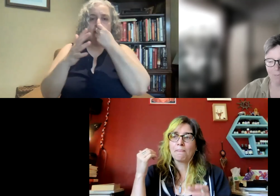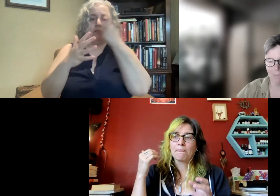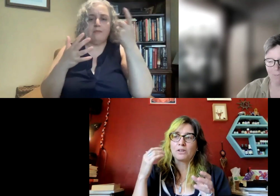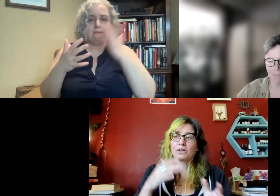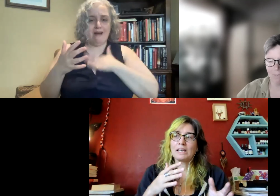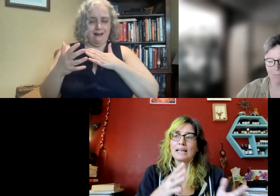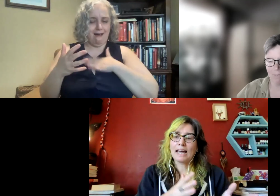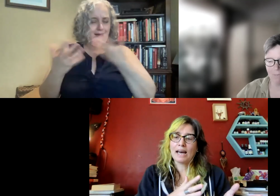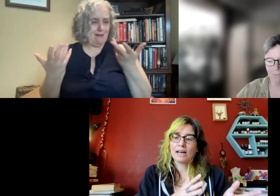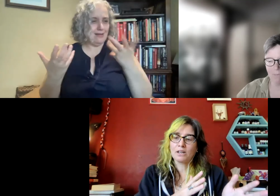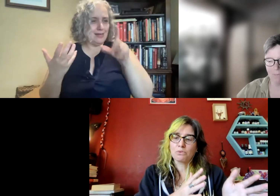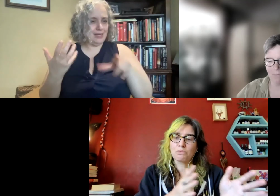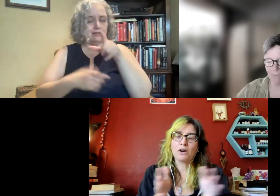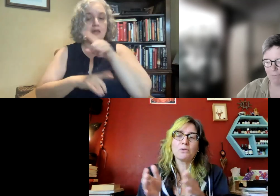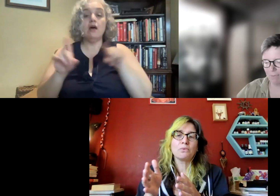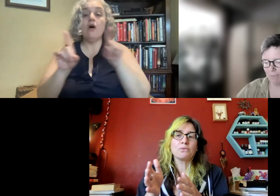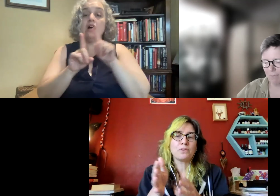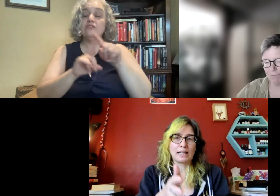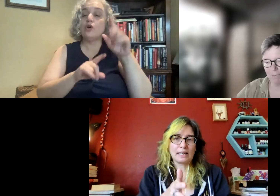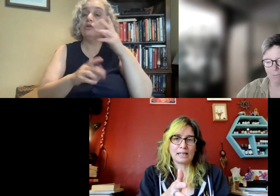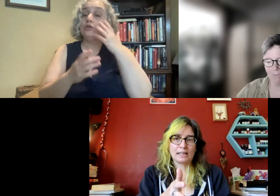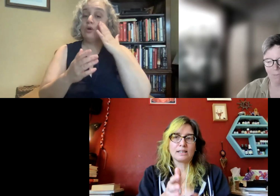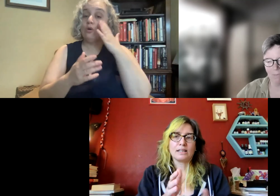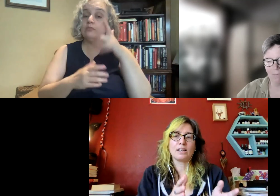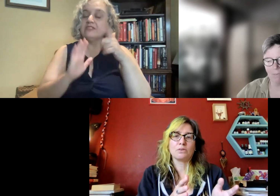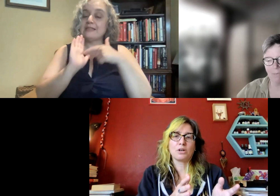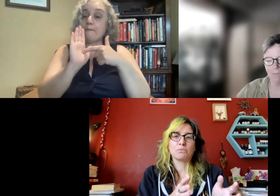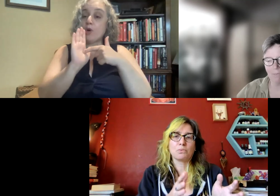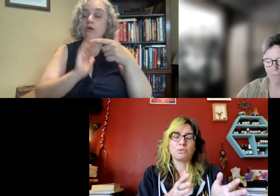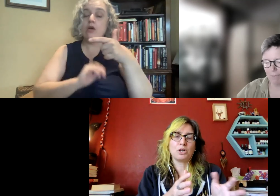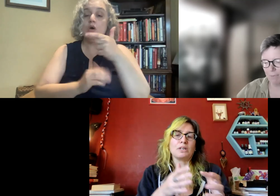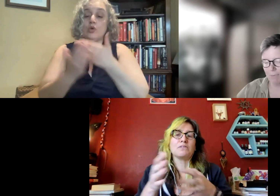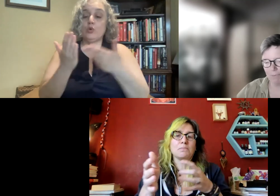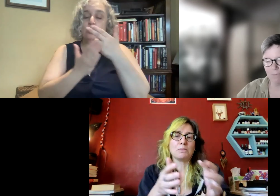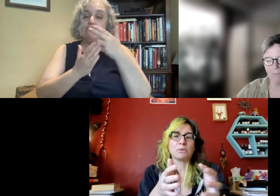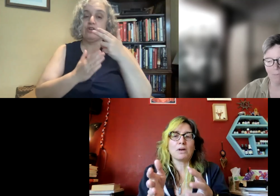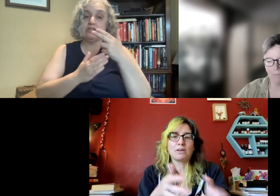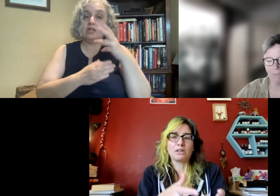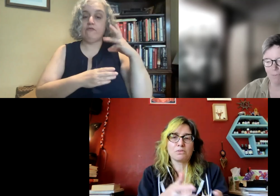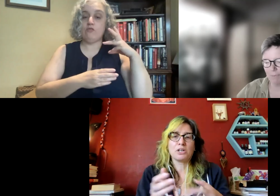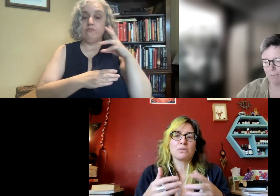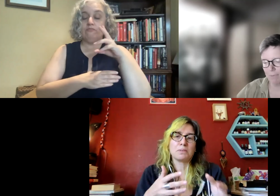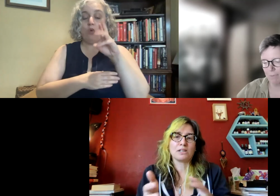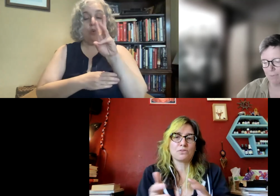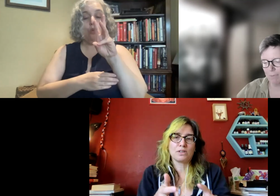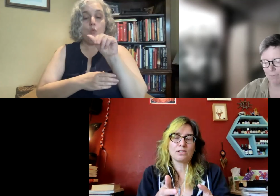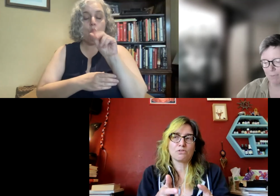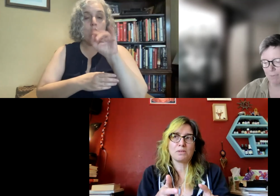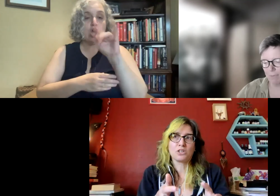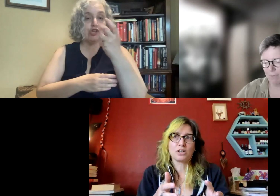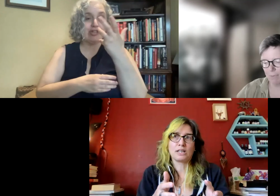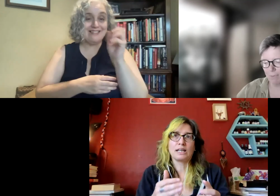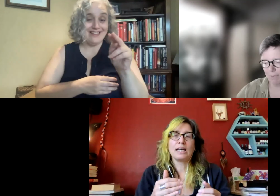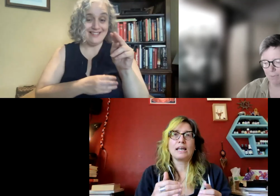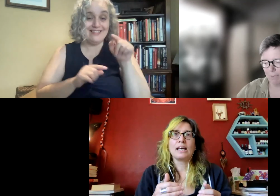They're looking at a lot of findings and giving people varying information, pedestrians information.